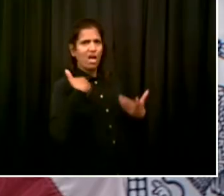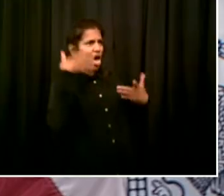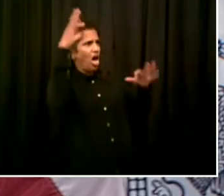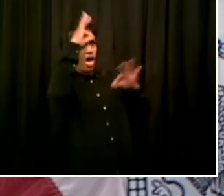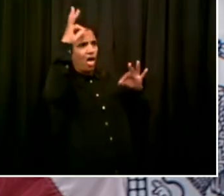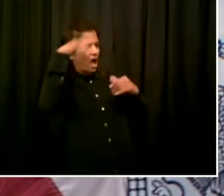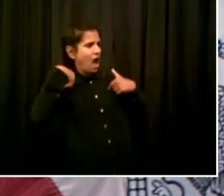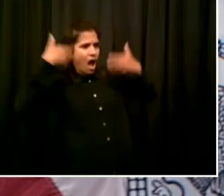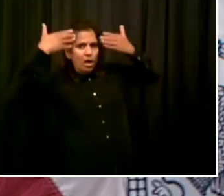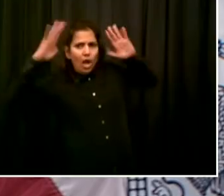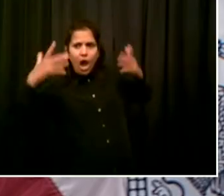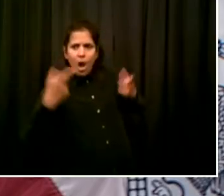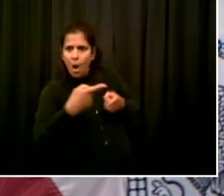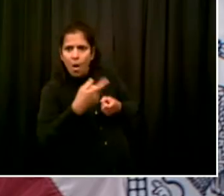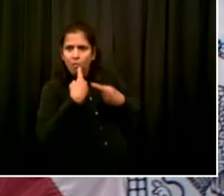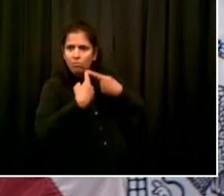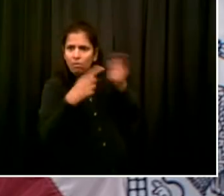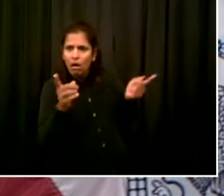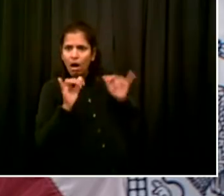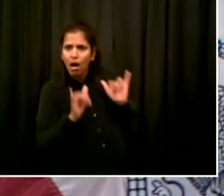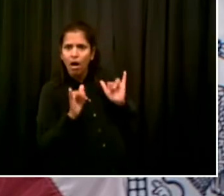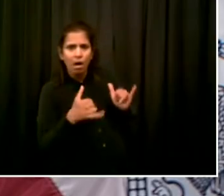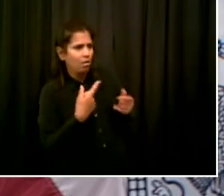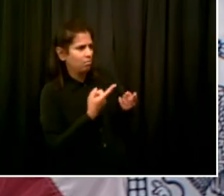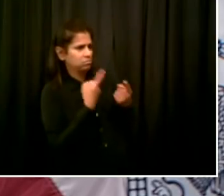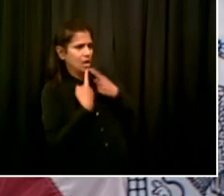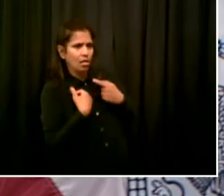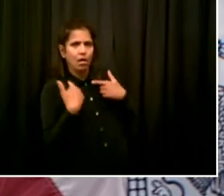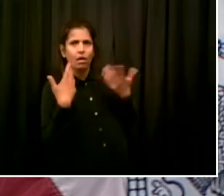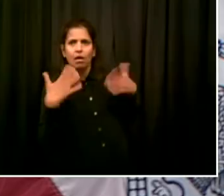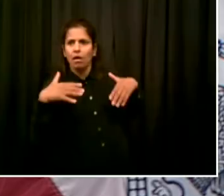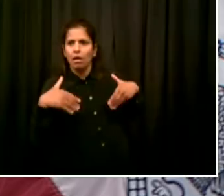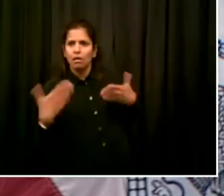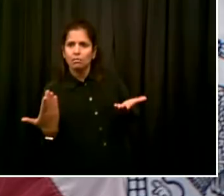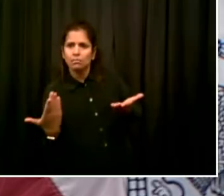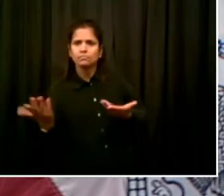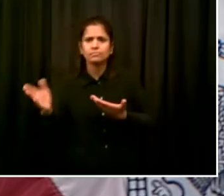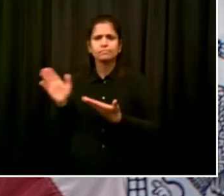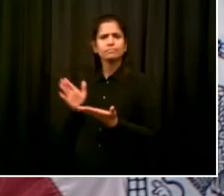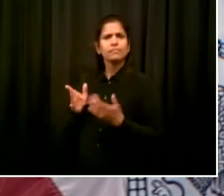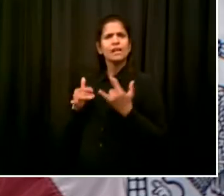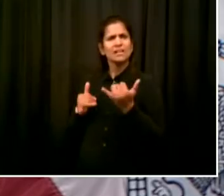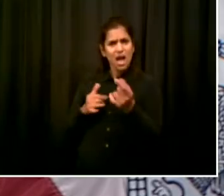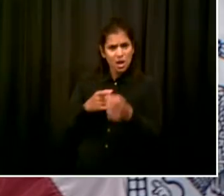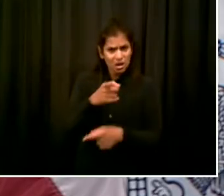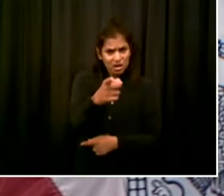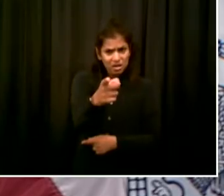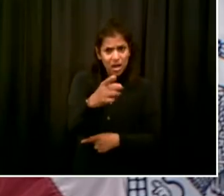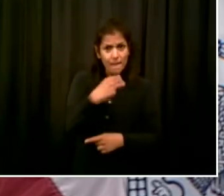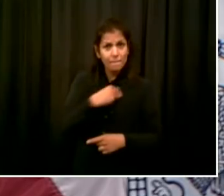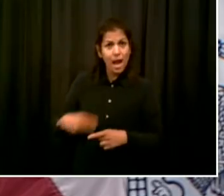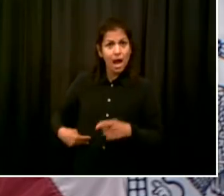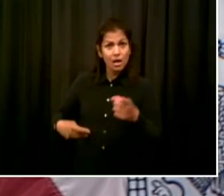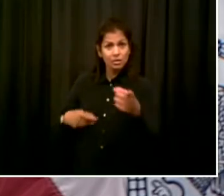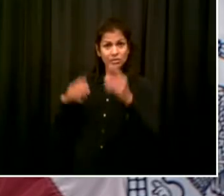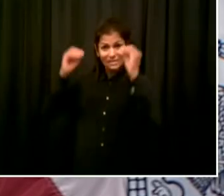HEARD, ARE YOU